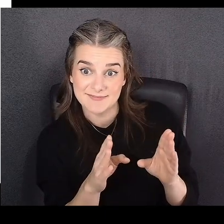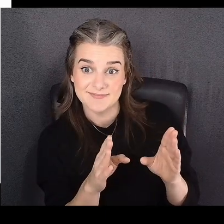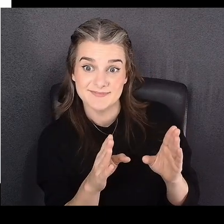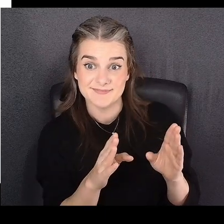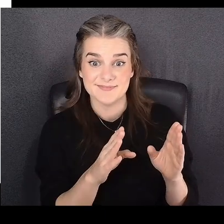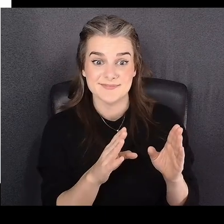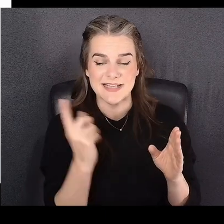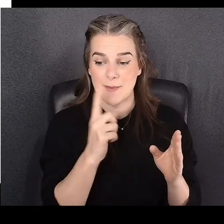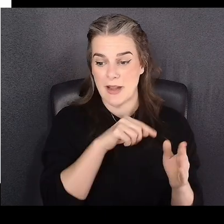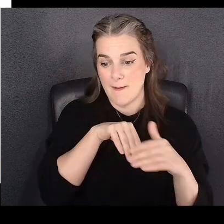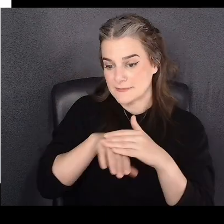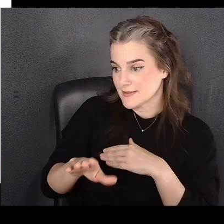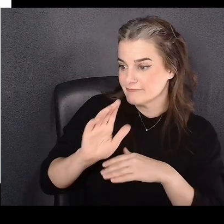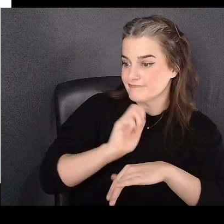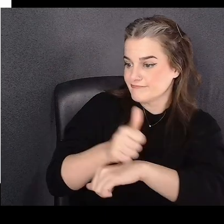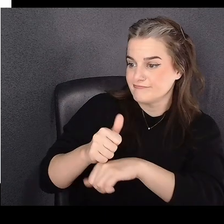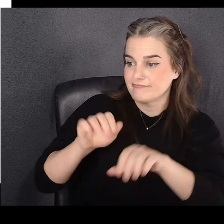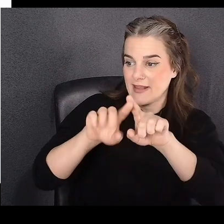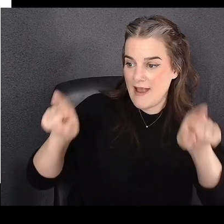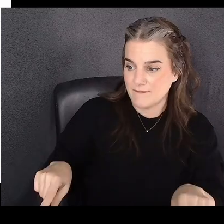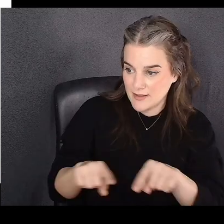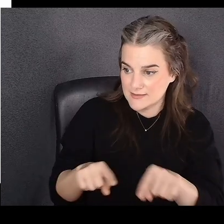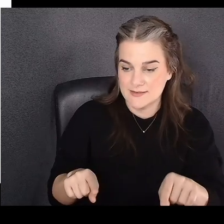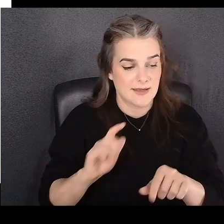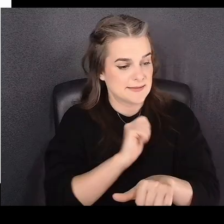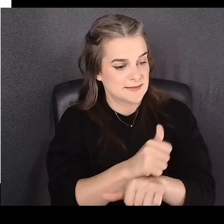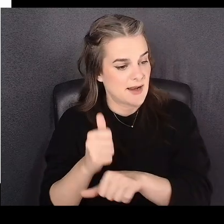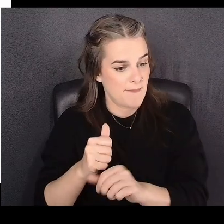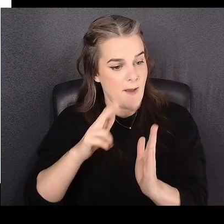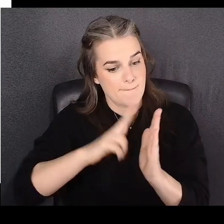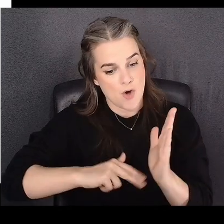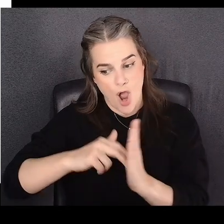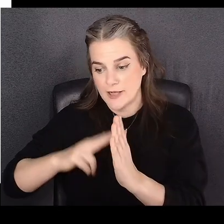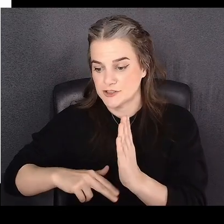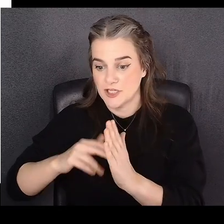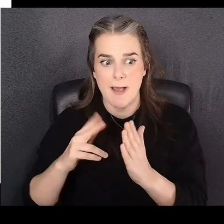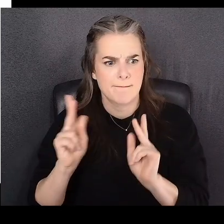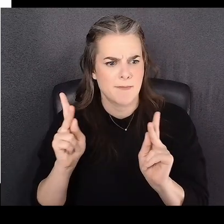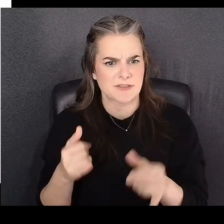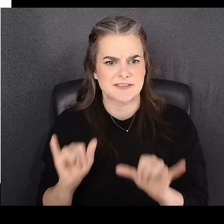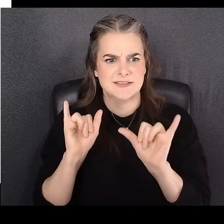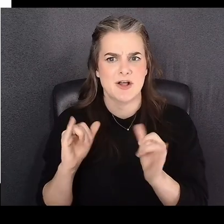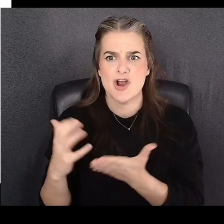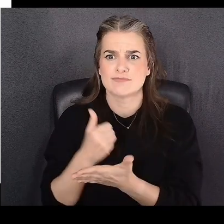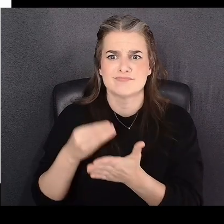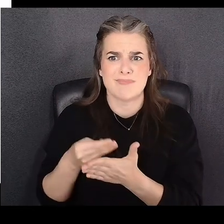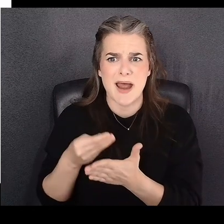And there's folks that make a living still painting in their rooms.